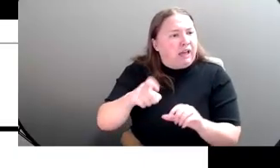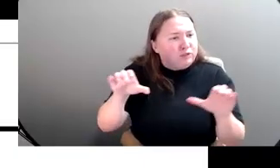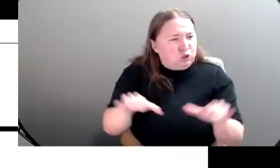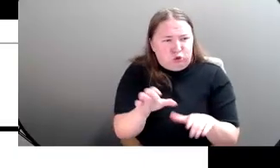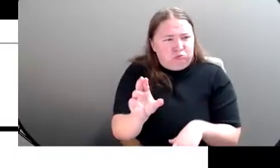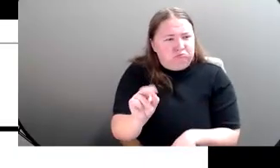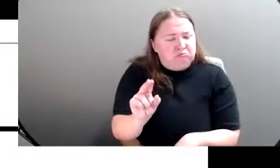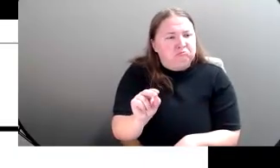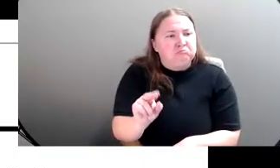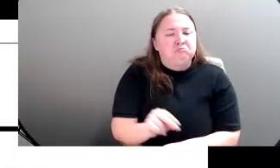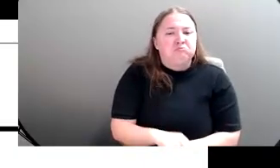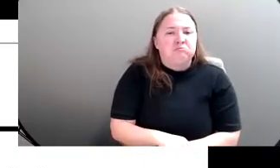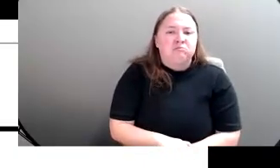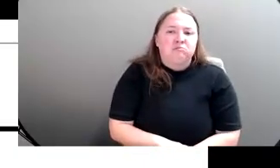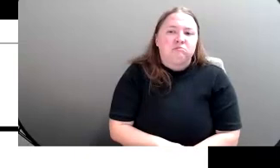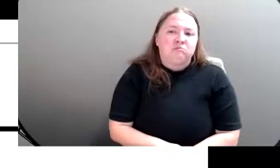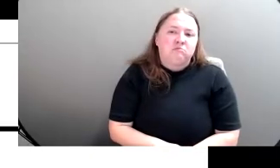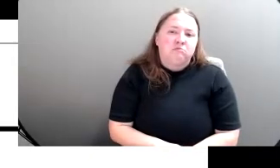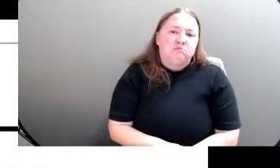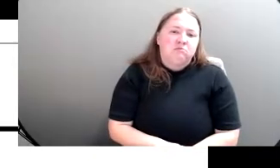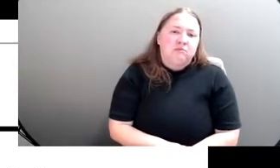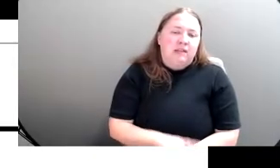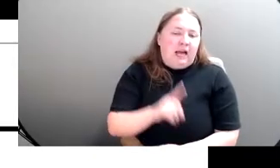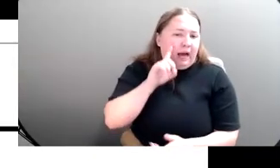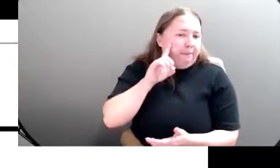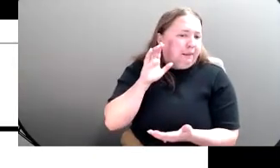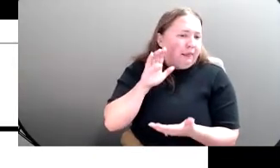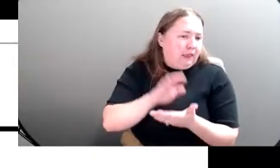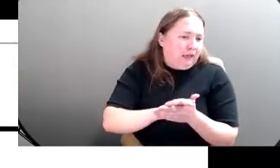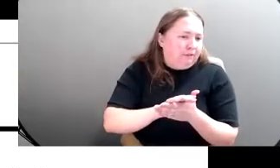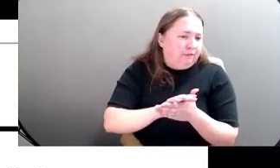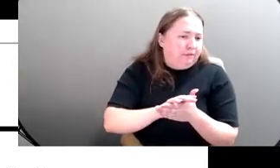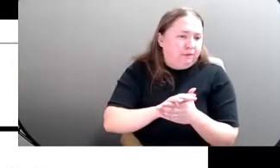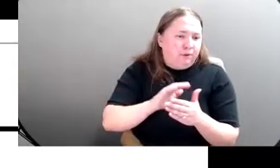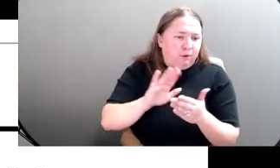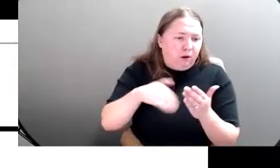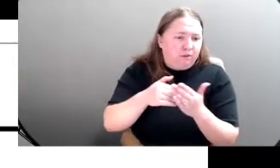Even if I believe from all of our readings with, ACCJC